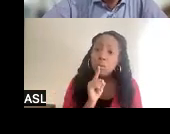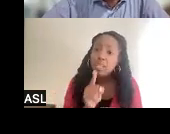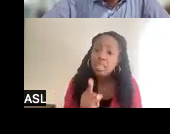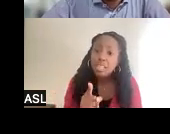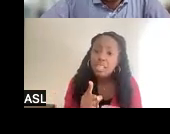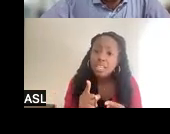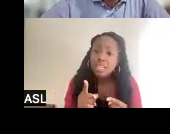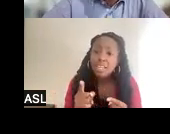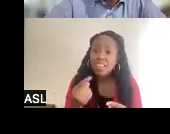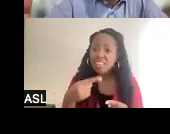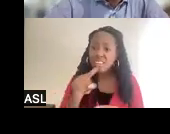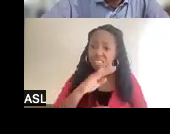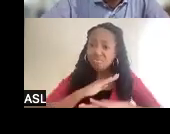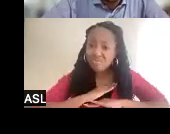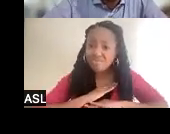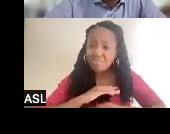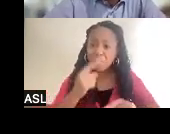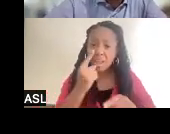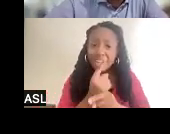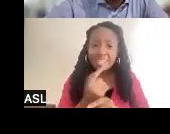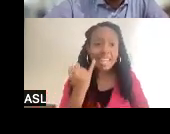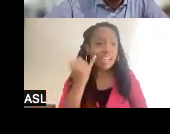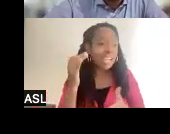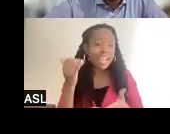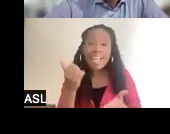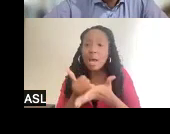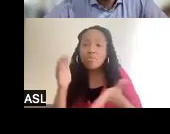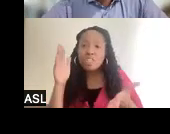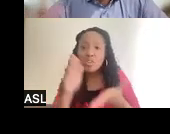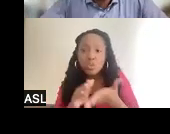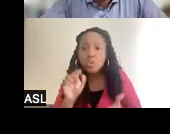some pretty obvious things right if I can reduce your risk and reduce your taxes or increase your